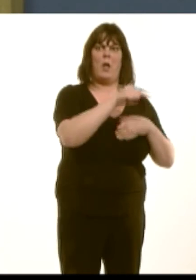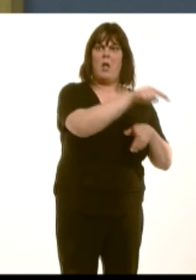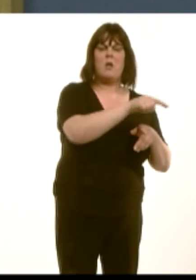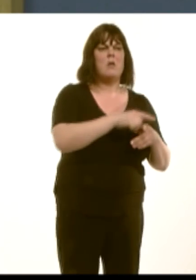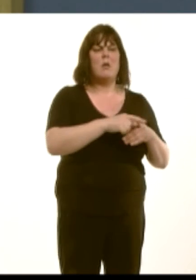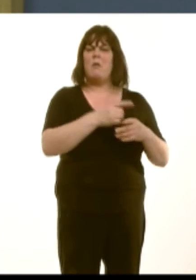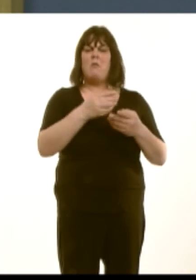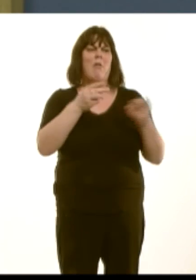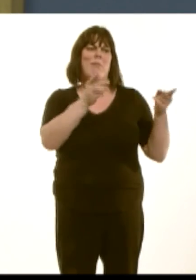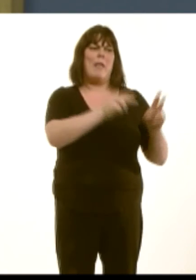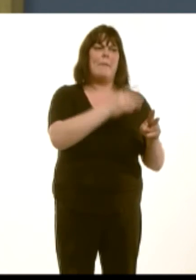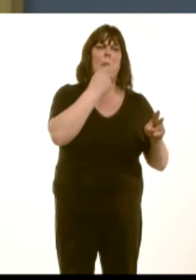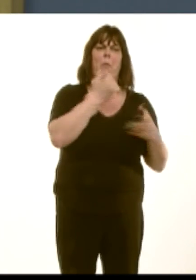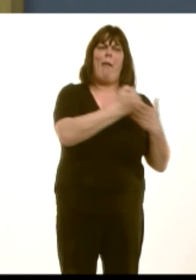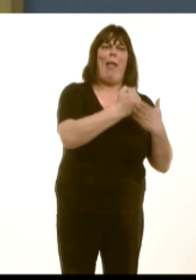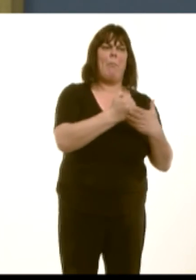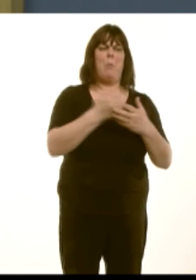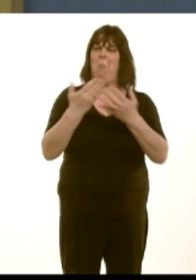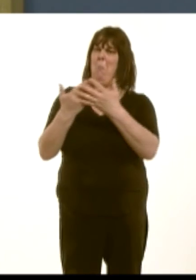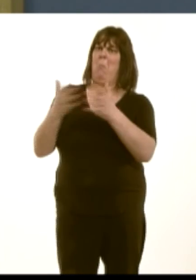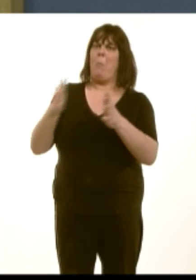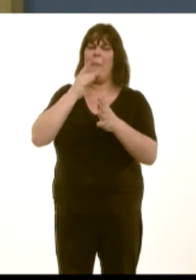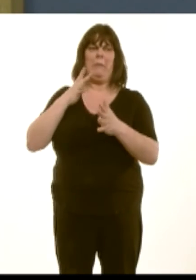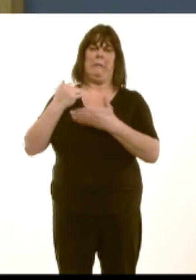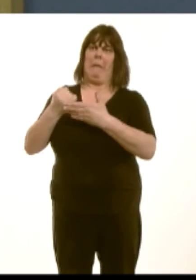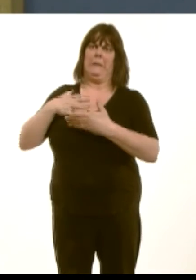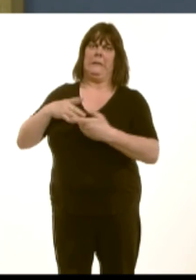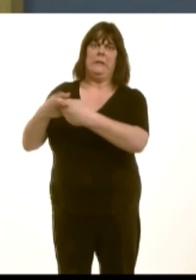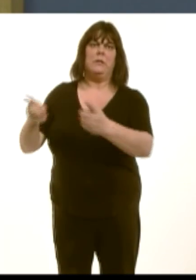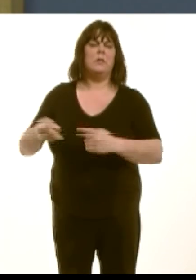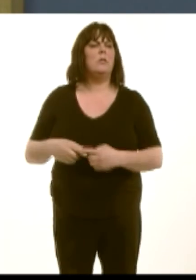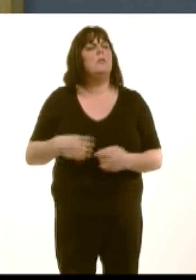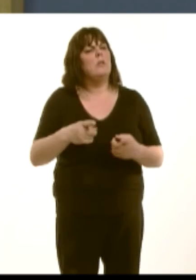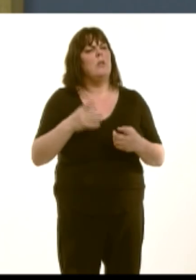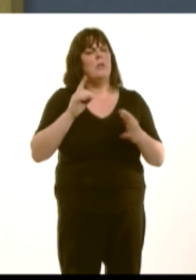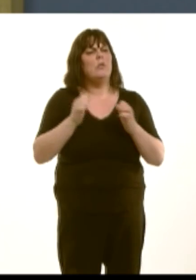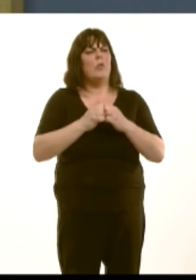Does he agree that the Welsh approach is much more effective, and has much better outcomes for many more people?